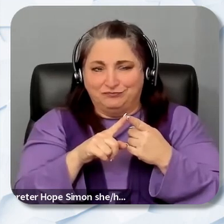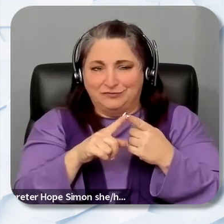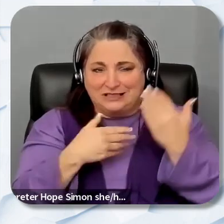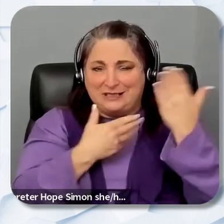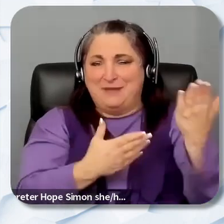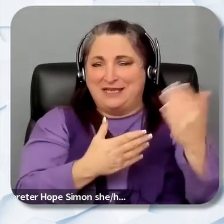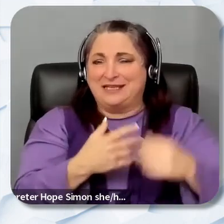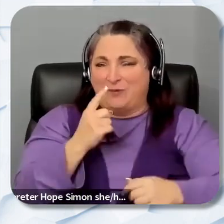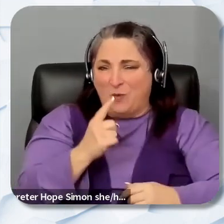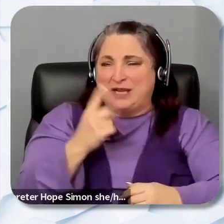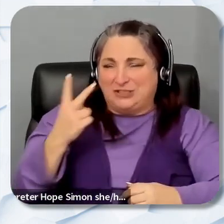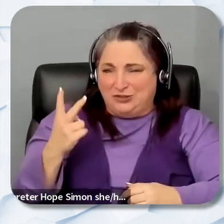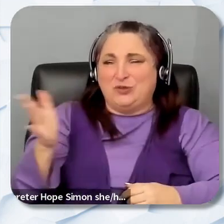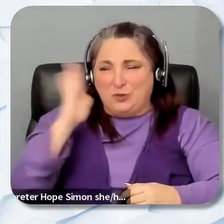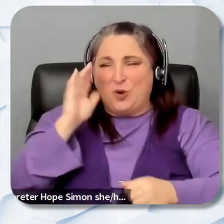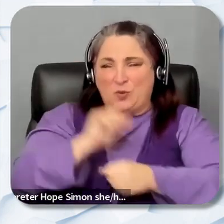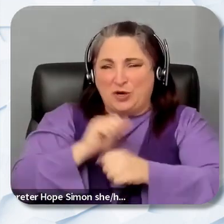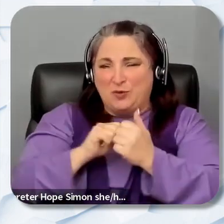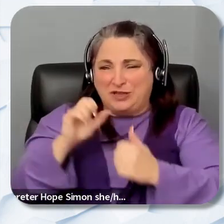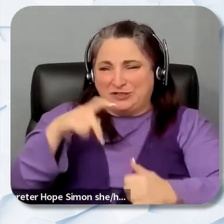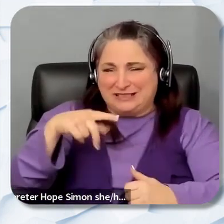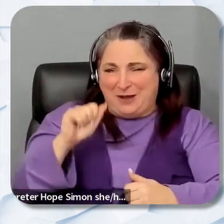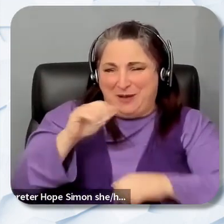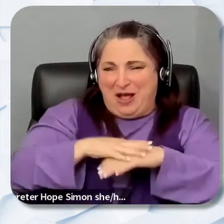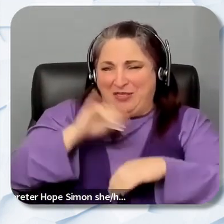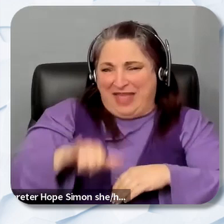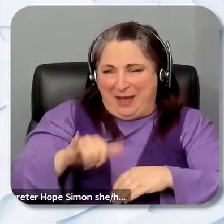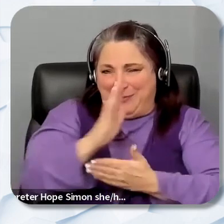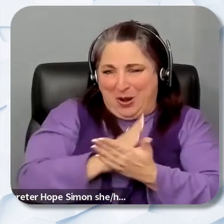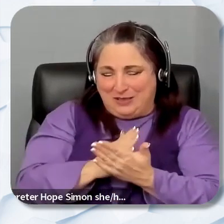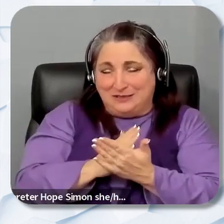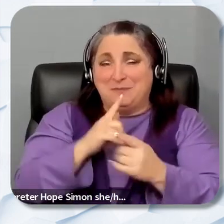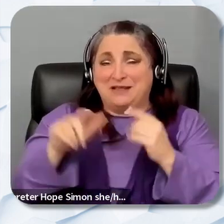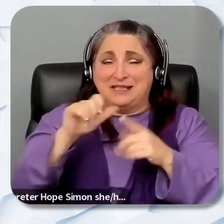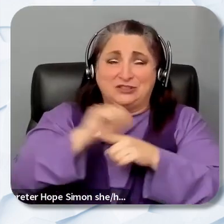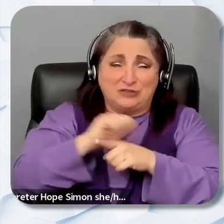their SELPA on. Okay. But this training is important. It's optional, but we encourage